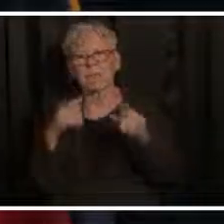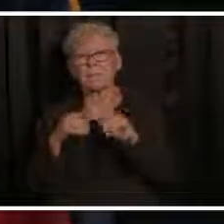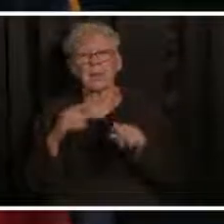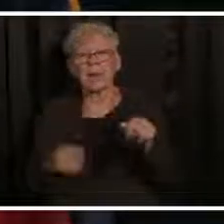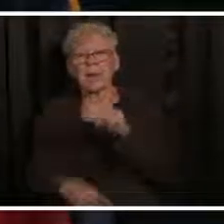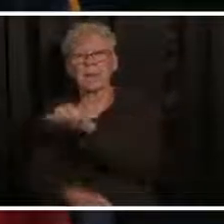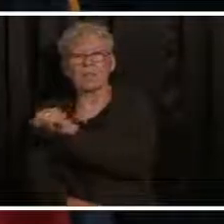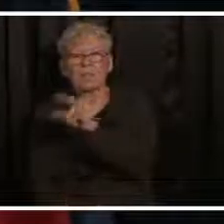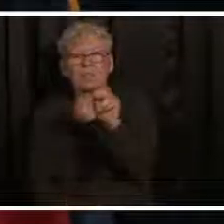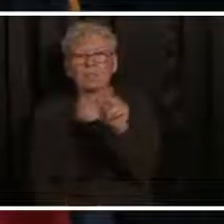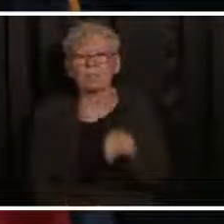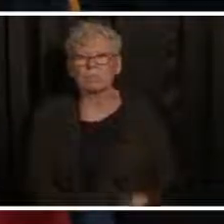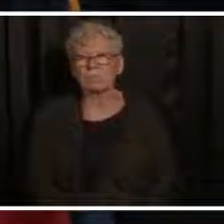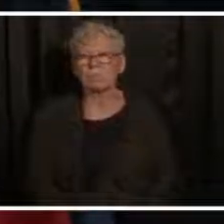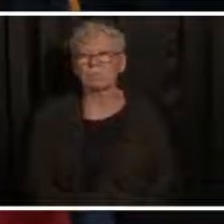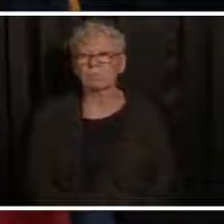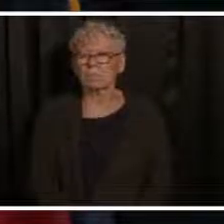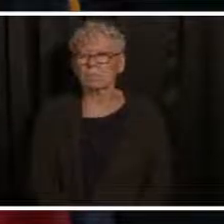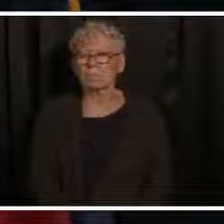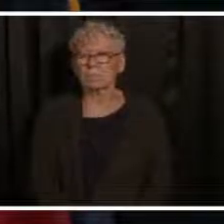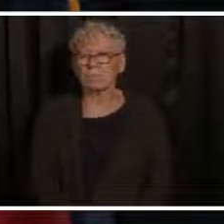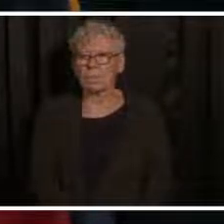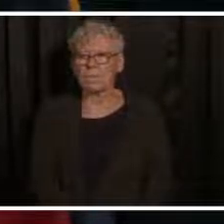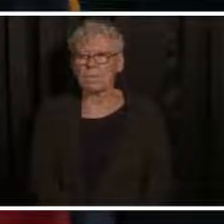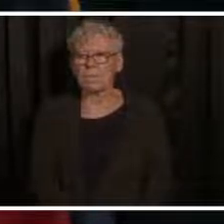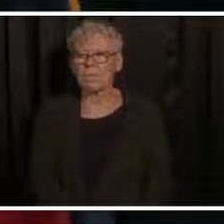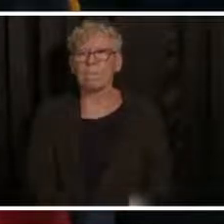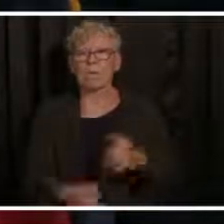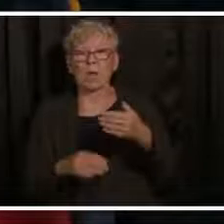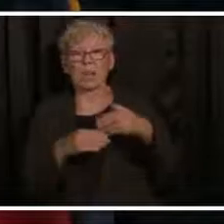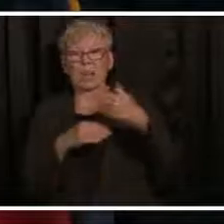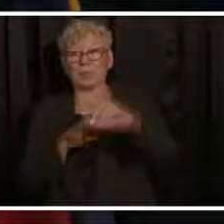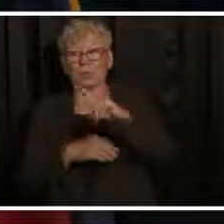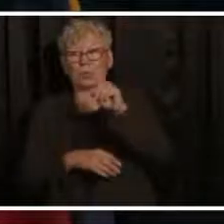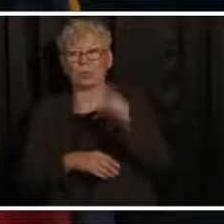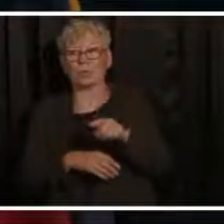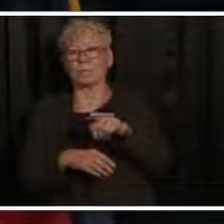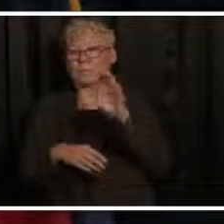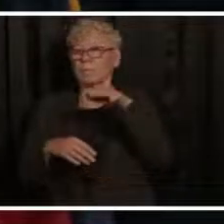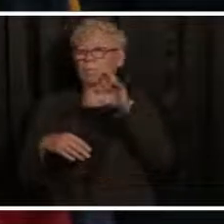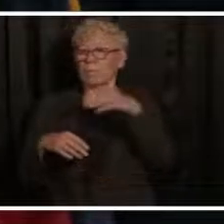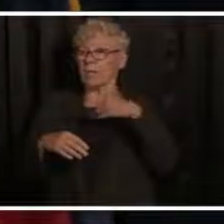and many other businesses outside of the health care sector stepped up to offer funding like this that's being